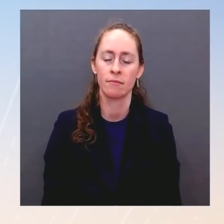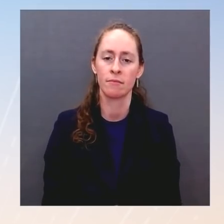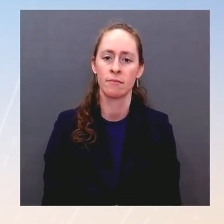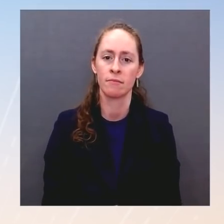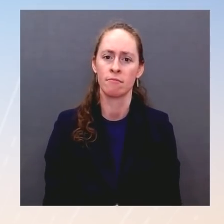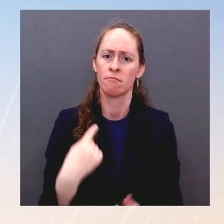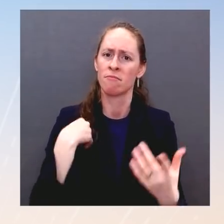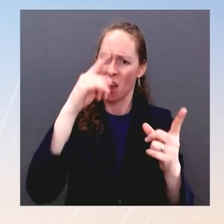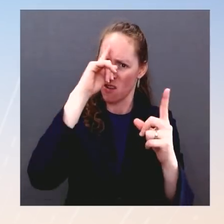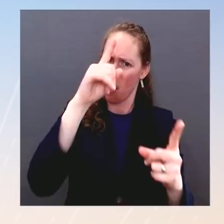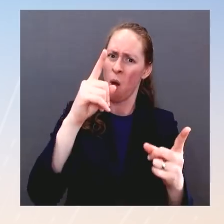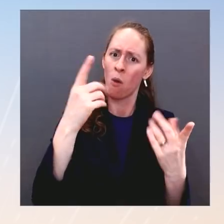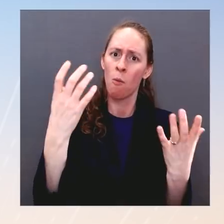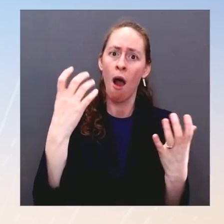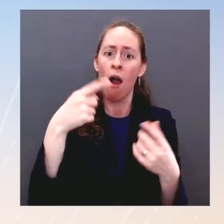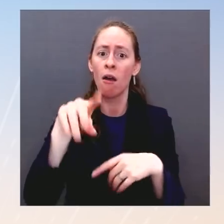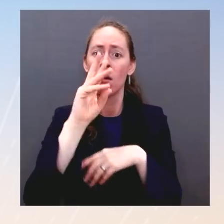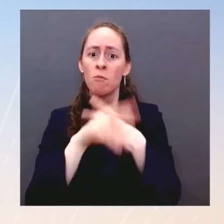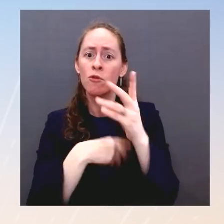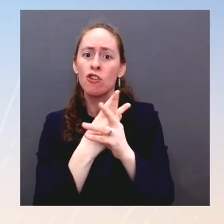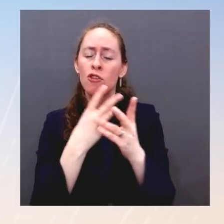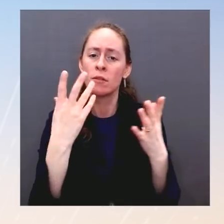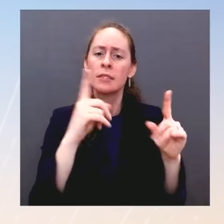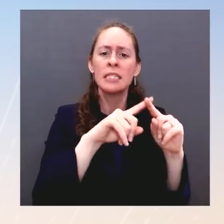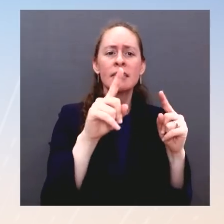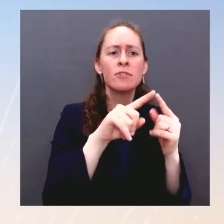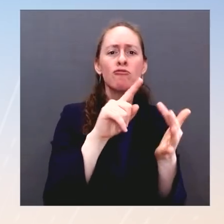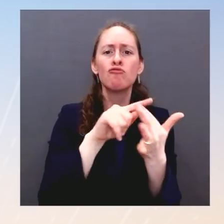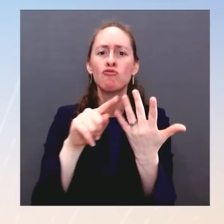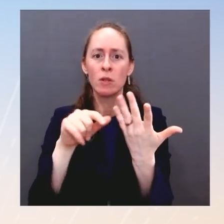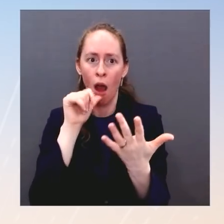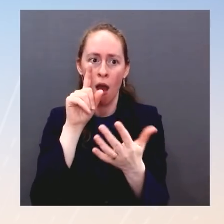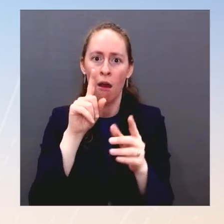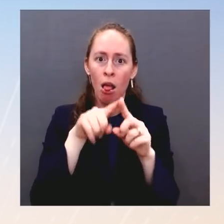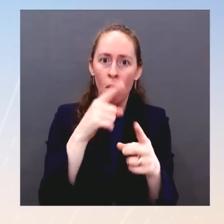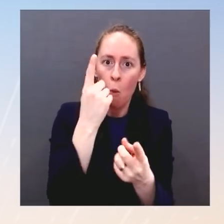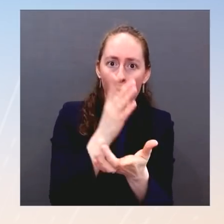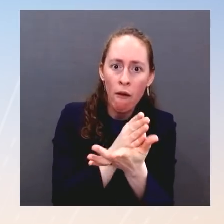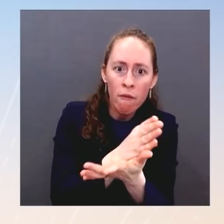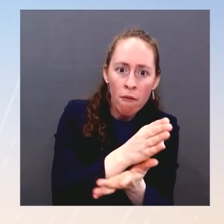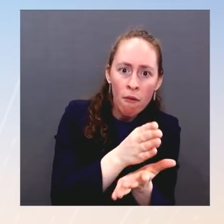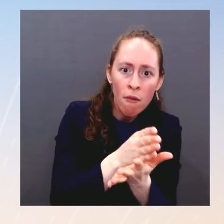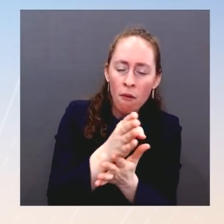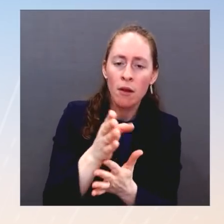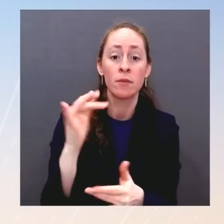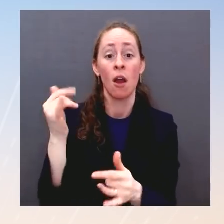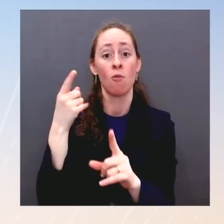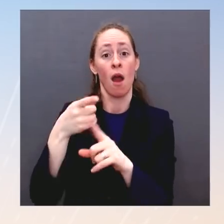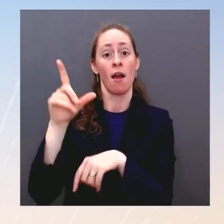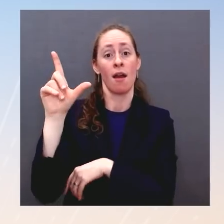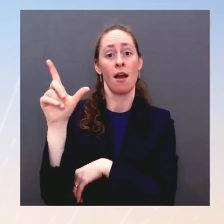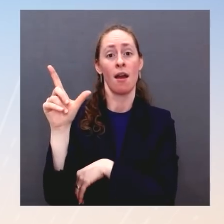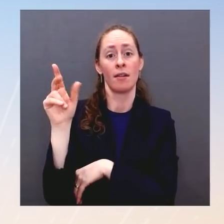Our focus right now is on working with -- or engaging with a range of countries -- I mentioned Japan yesterday --